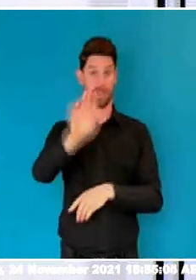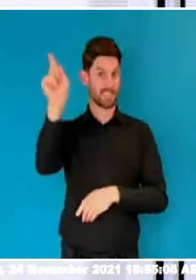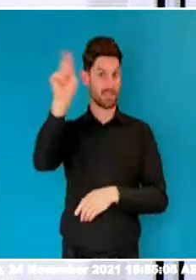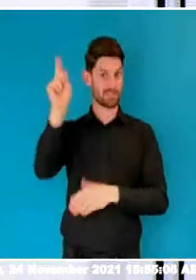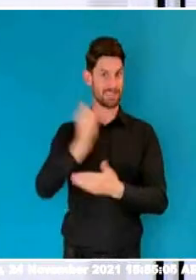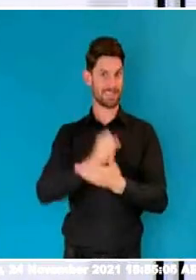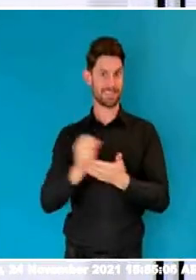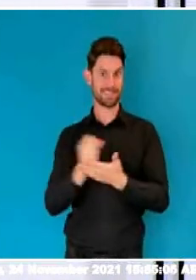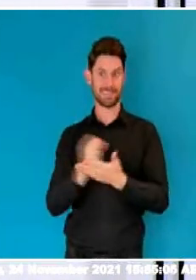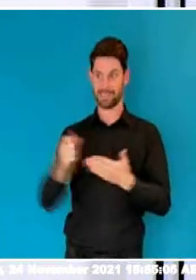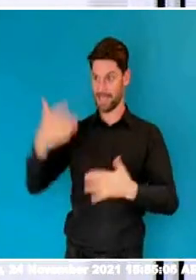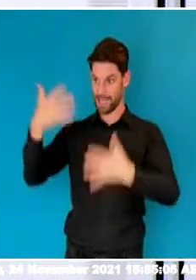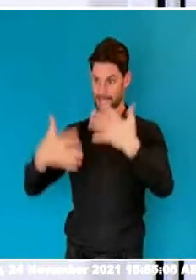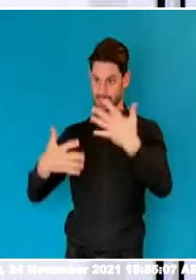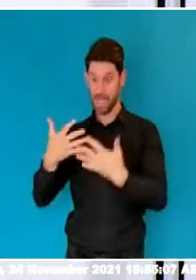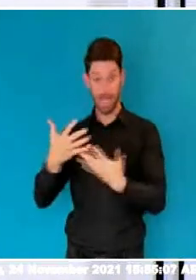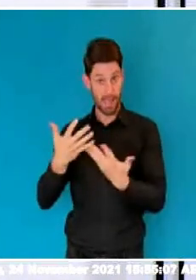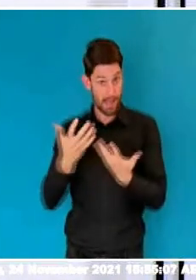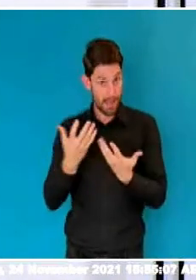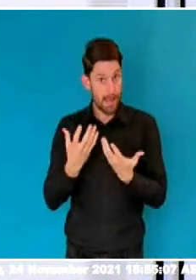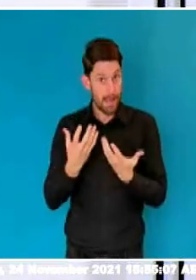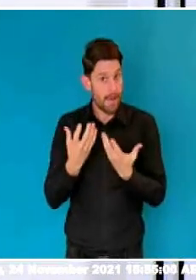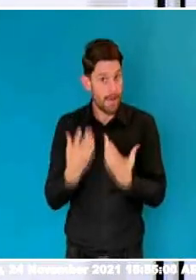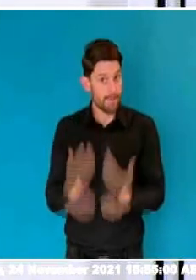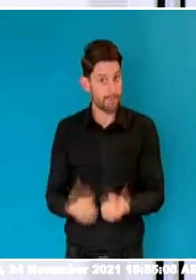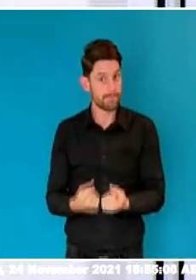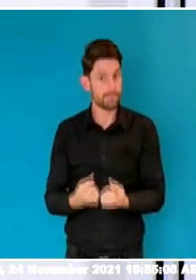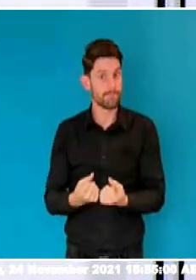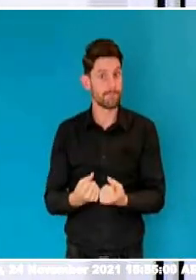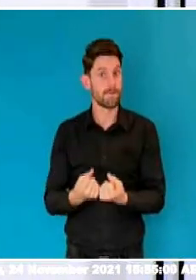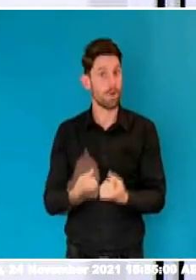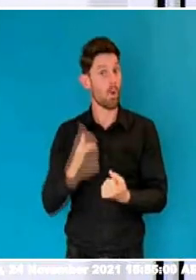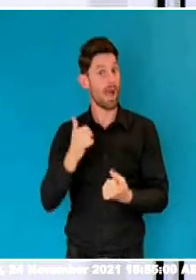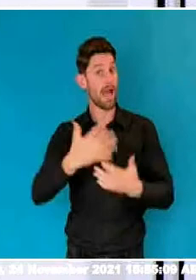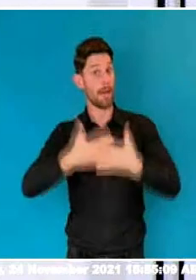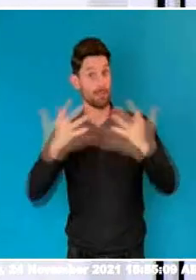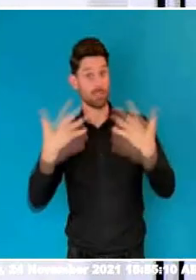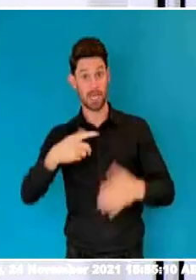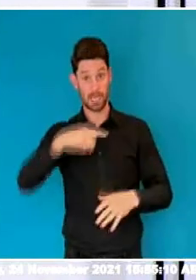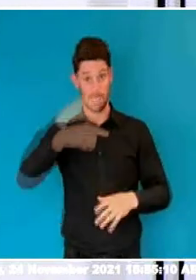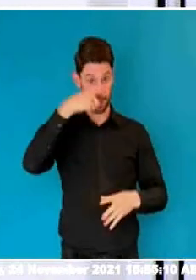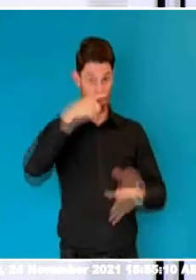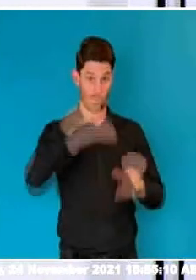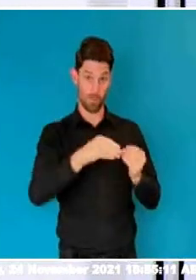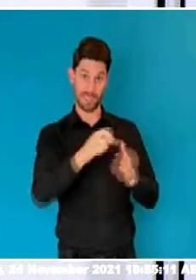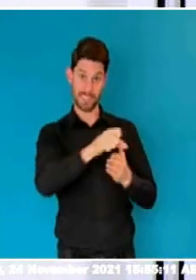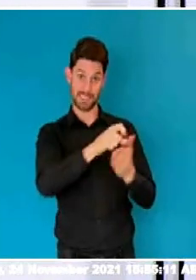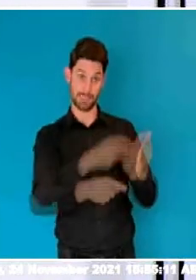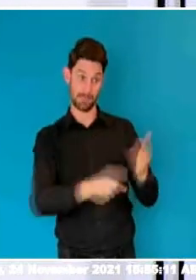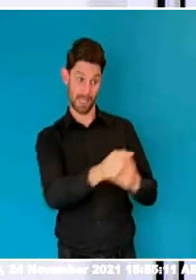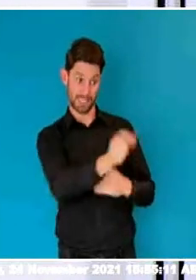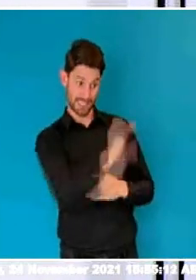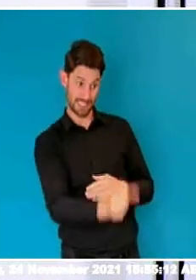whether, if at all, and if so, how much, employees with disabilities feature in these